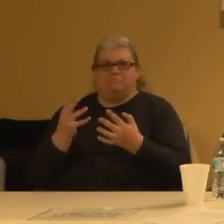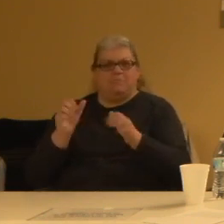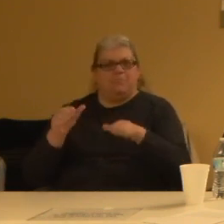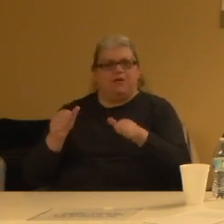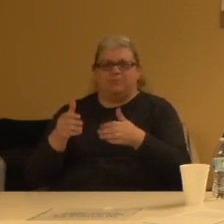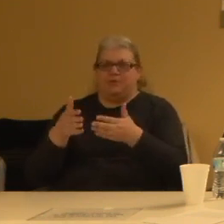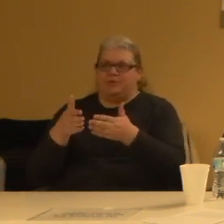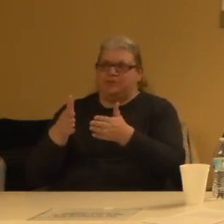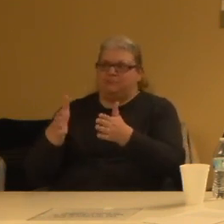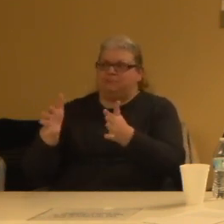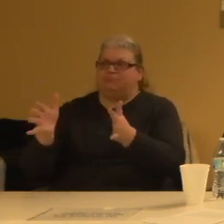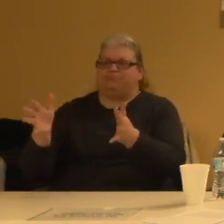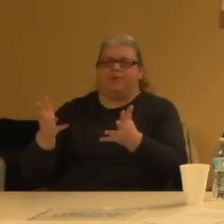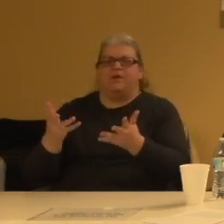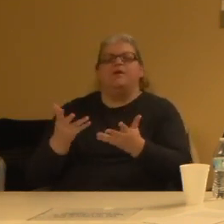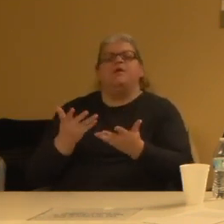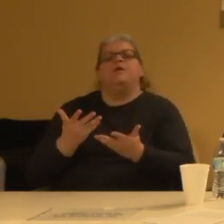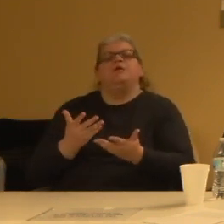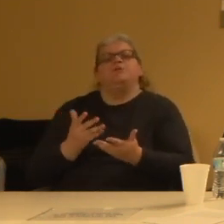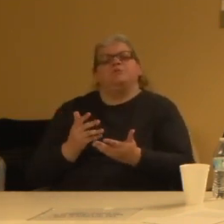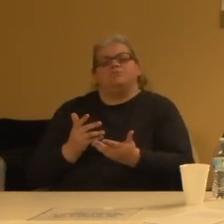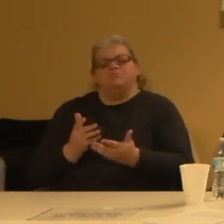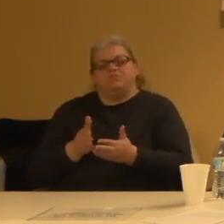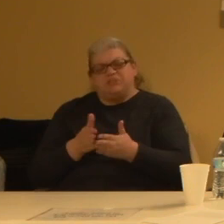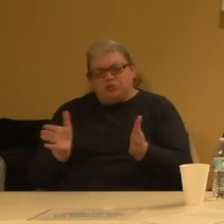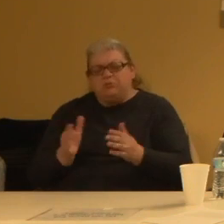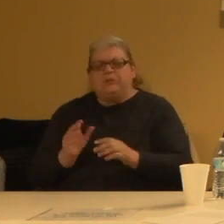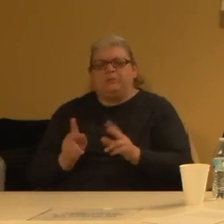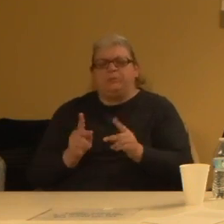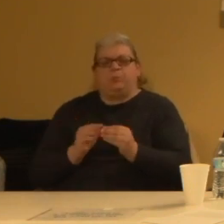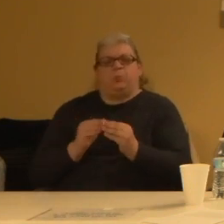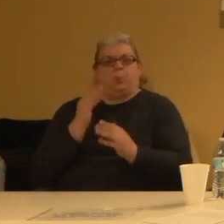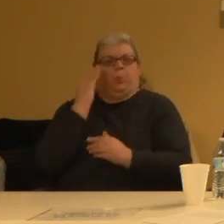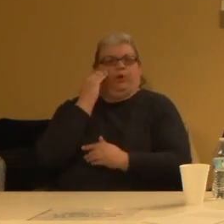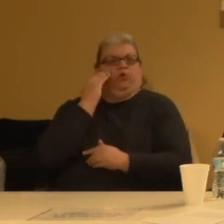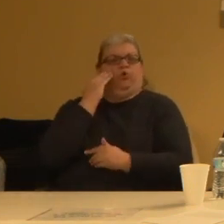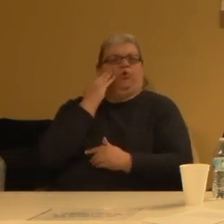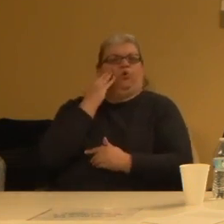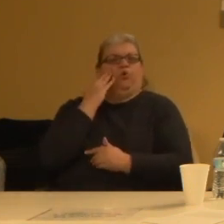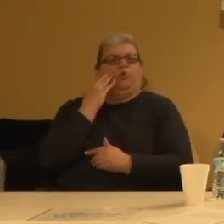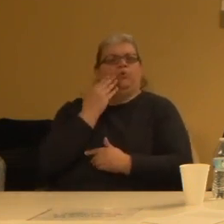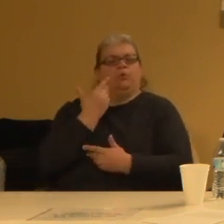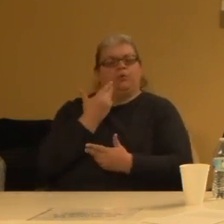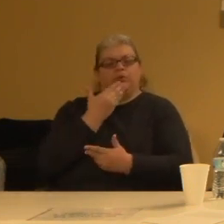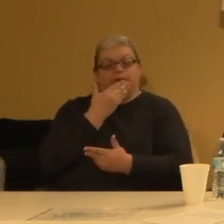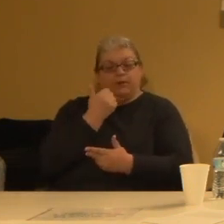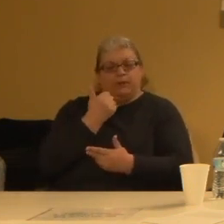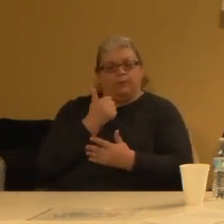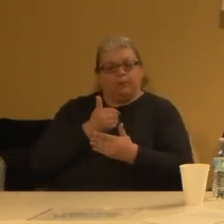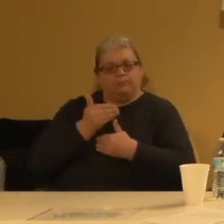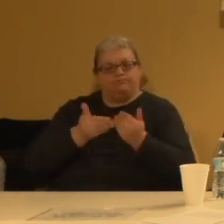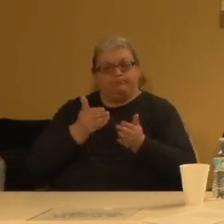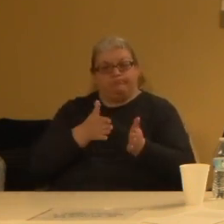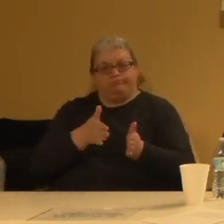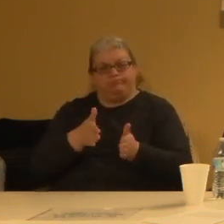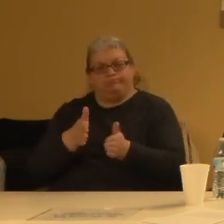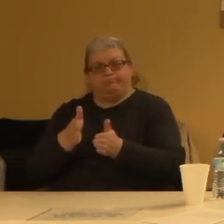people are becoming more aware and moving in a good direction with this. So I'm just excited to see what